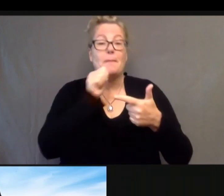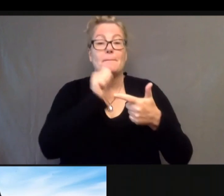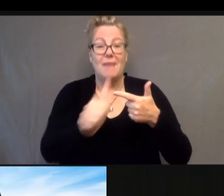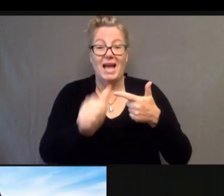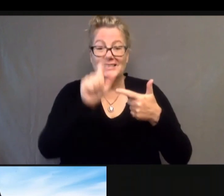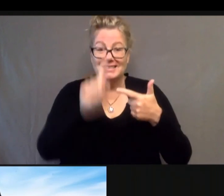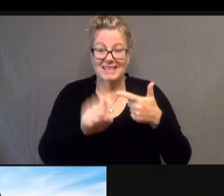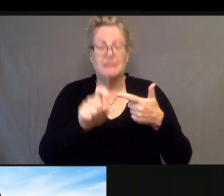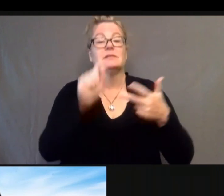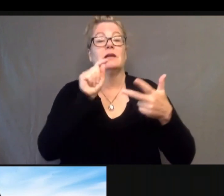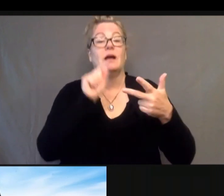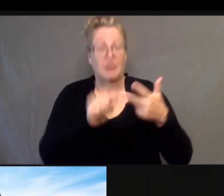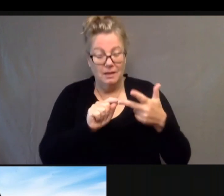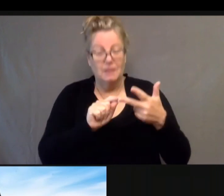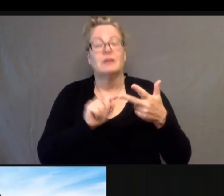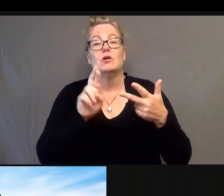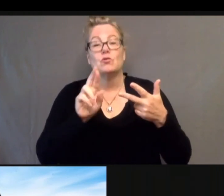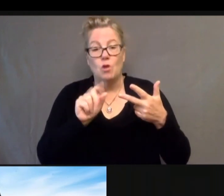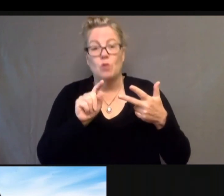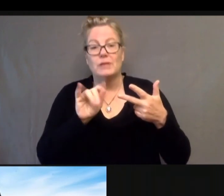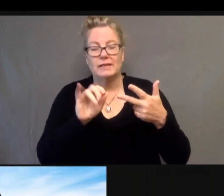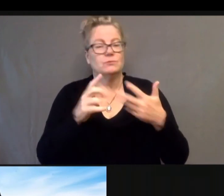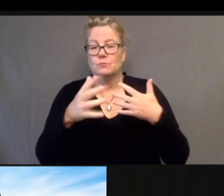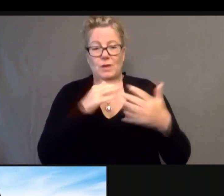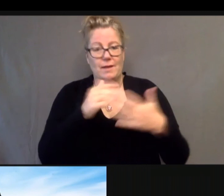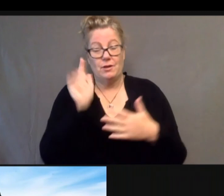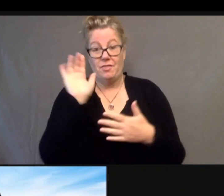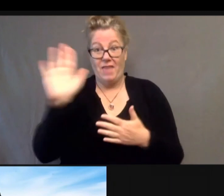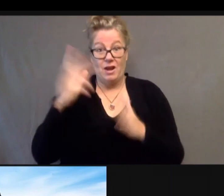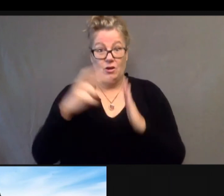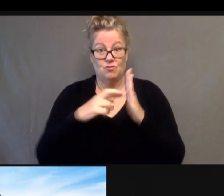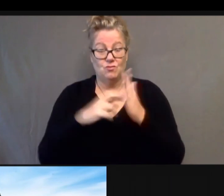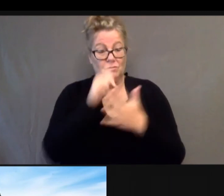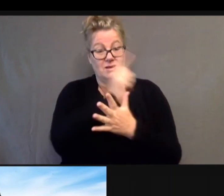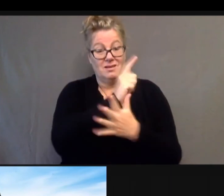have demonstrated those competencies on the licensing exam before they move on to the